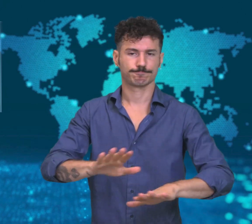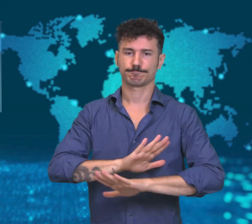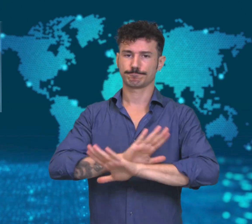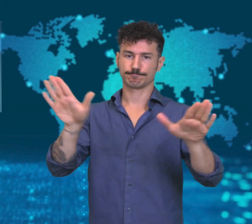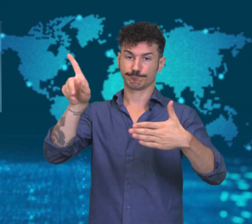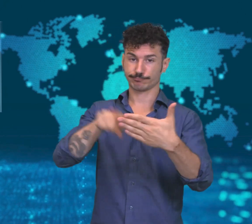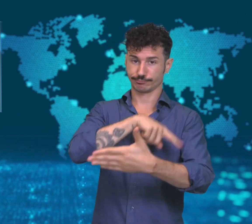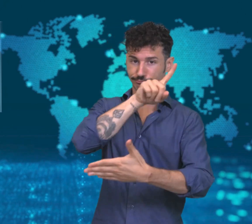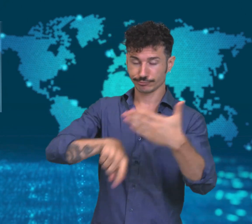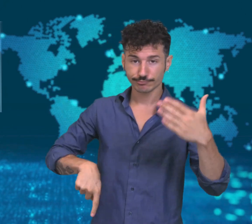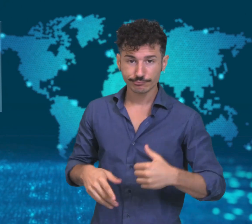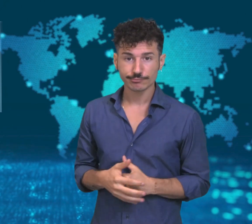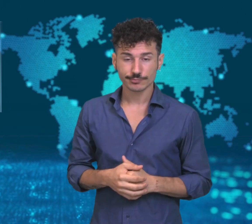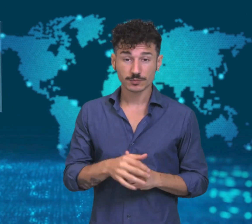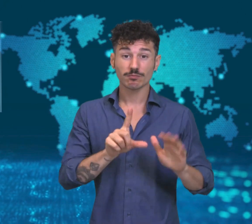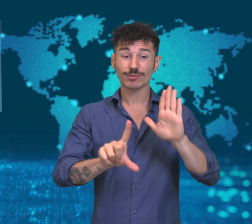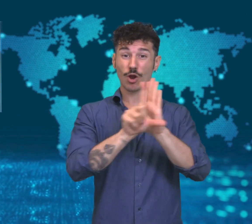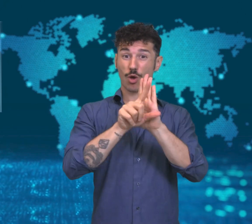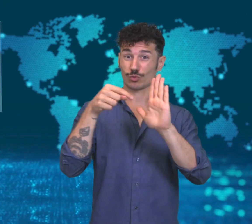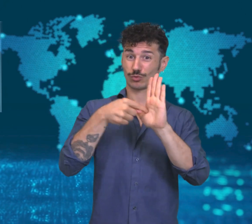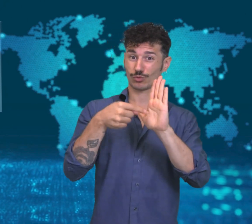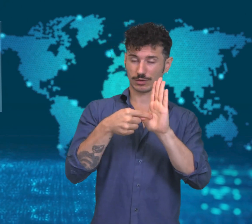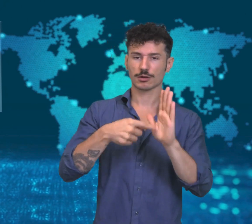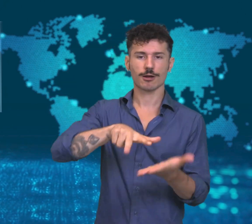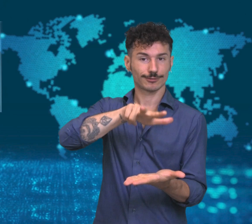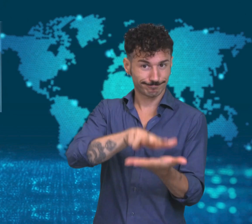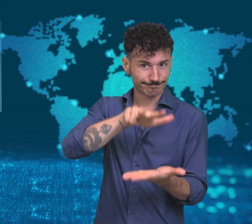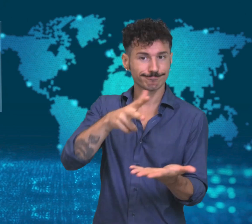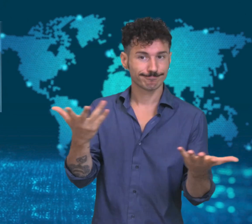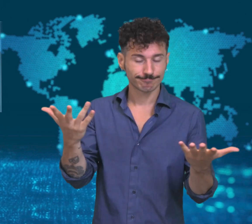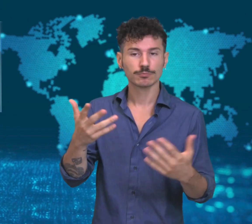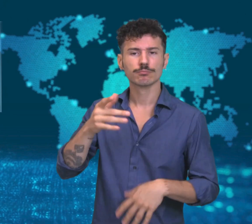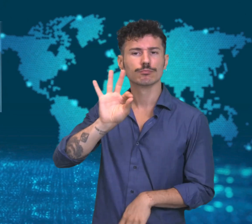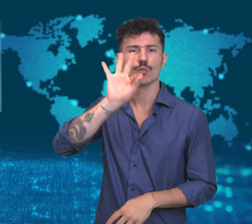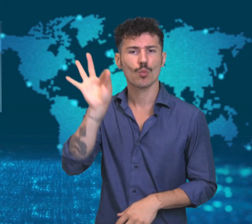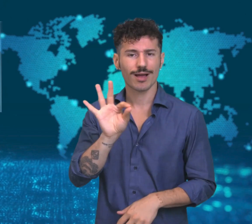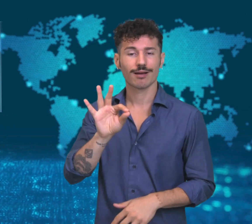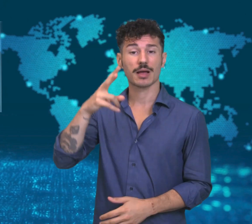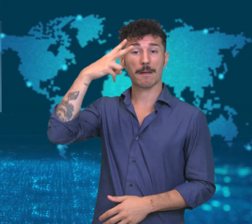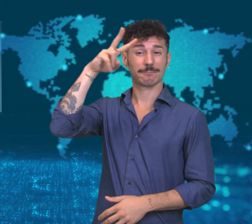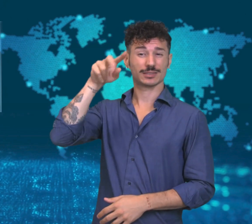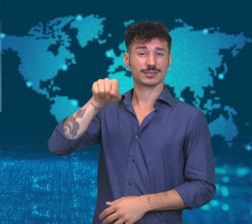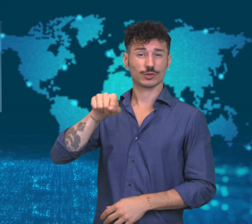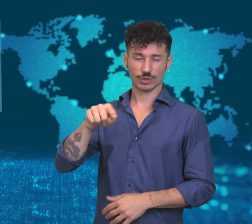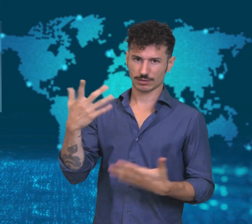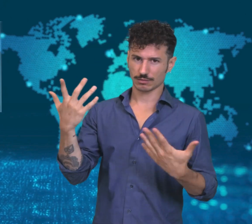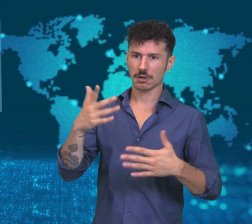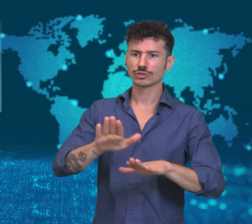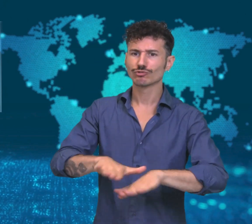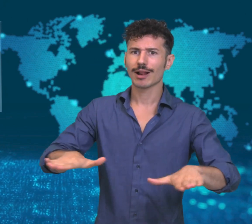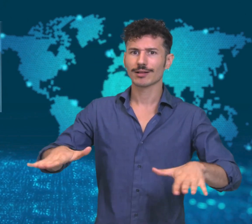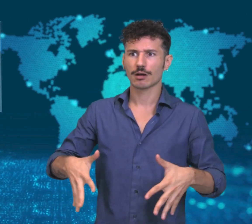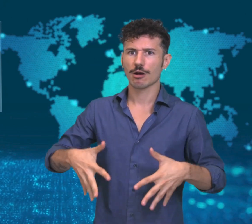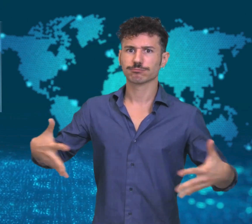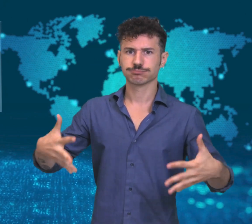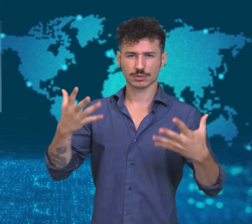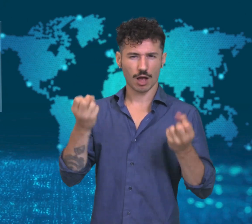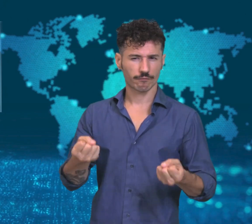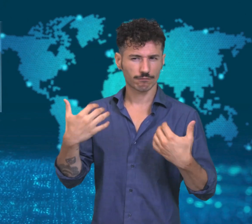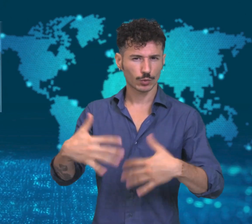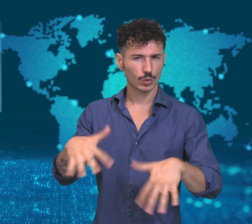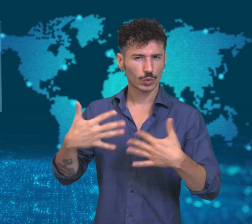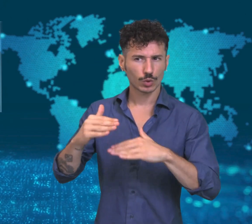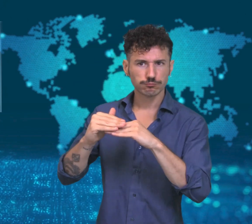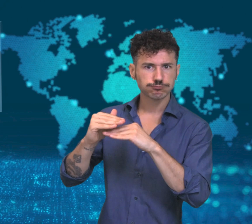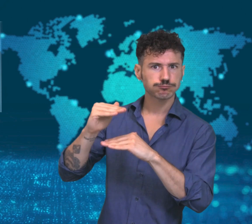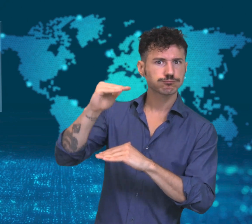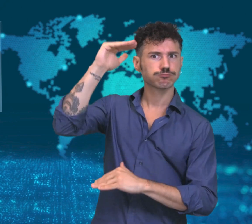The law was passed to address the high rate of childhood obesity in Mexico.